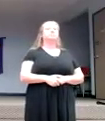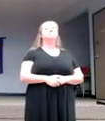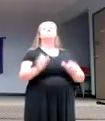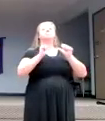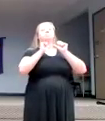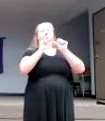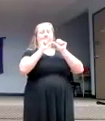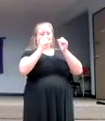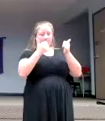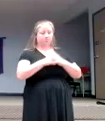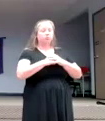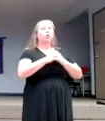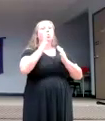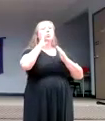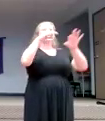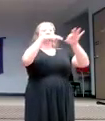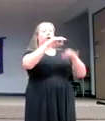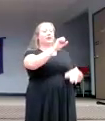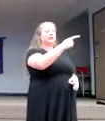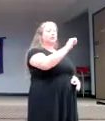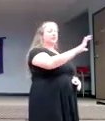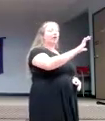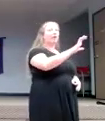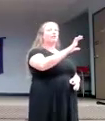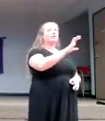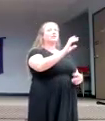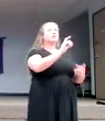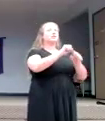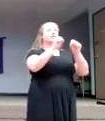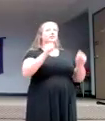on this point, just a quick description of a septic sewer system here. The wastewater flows